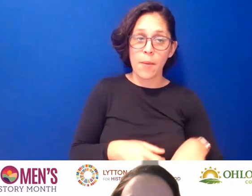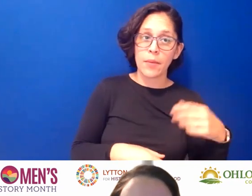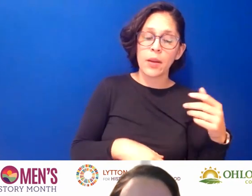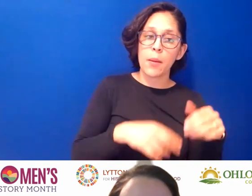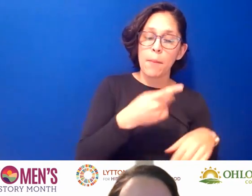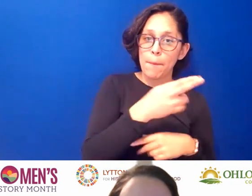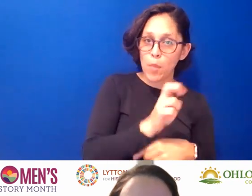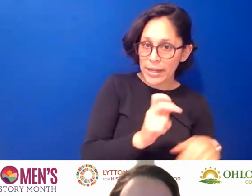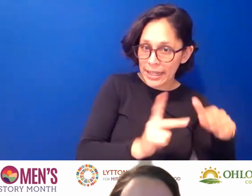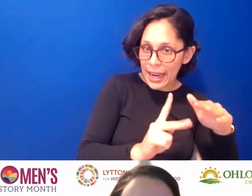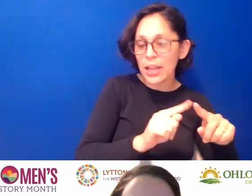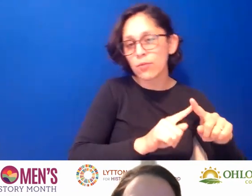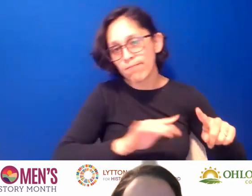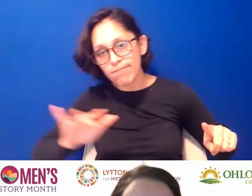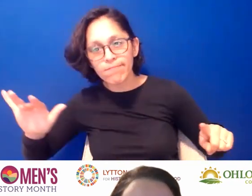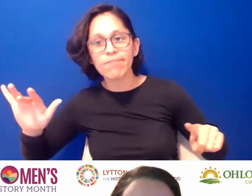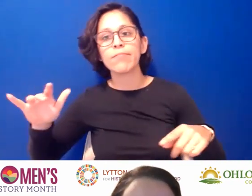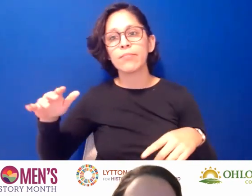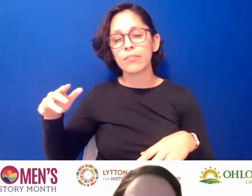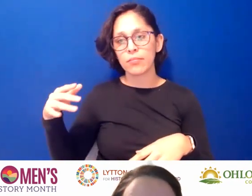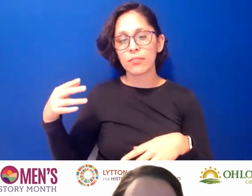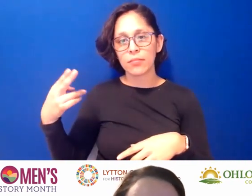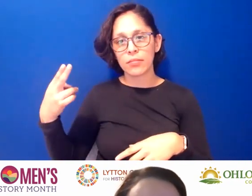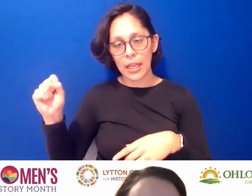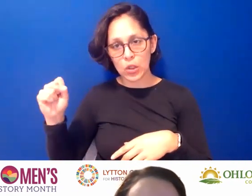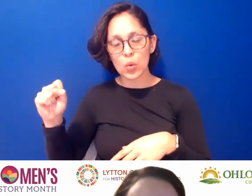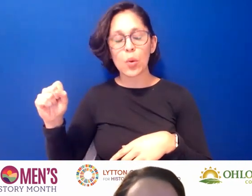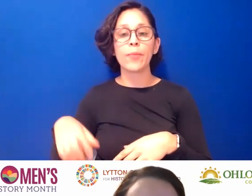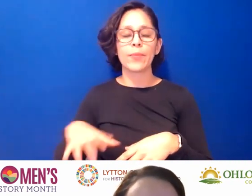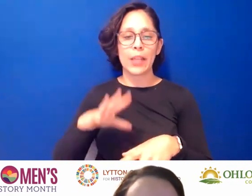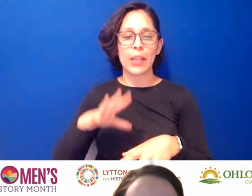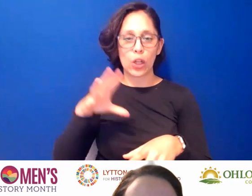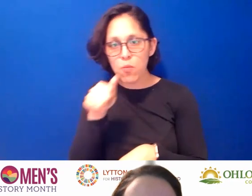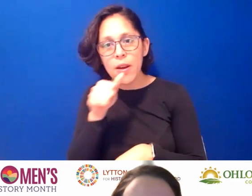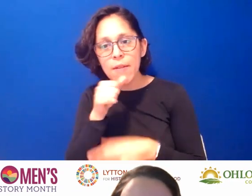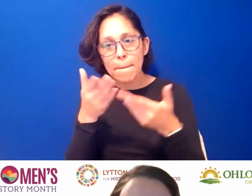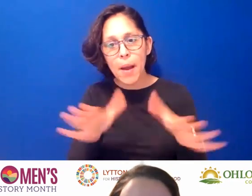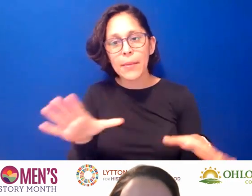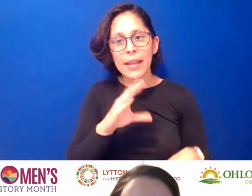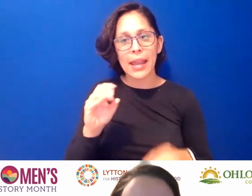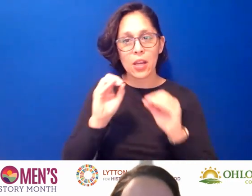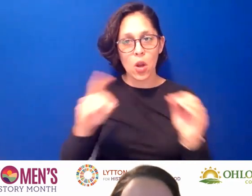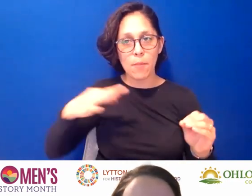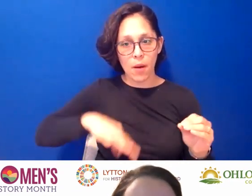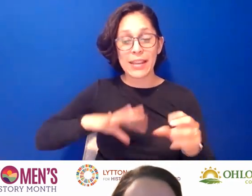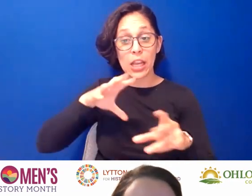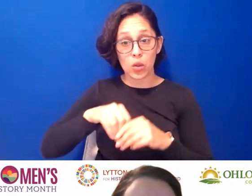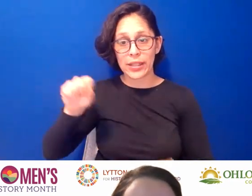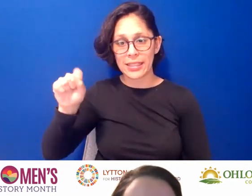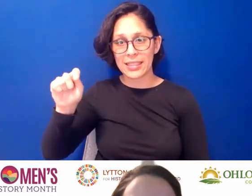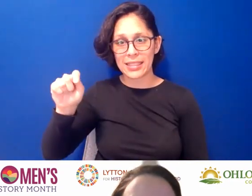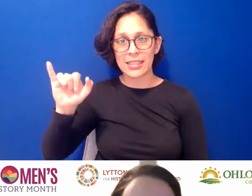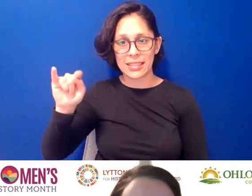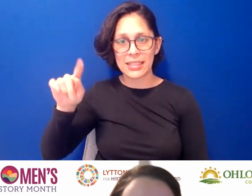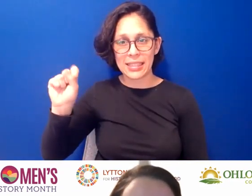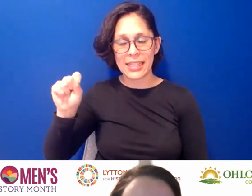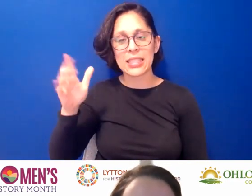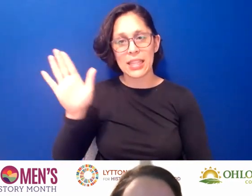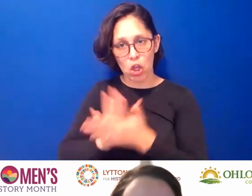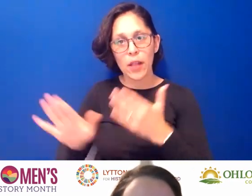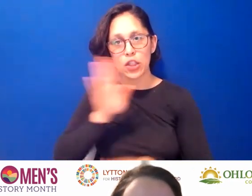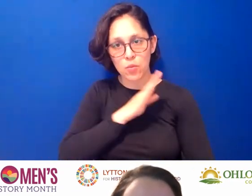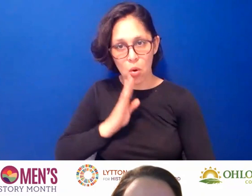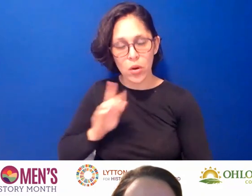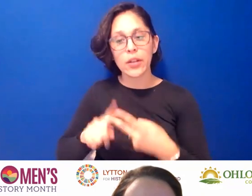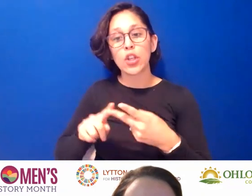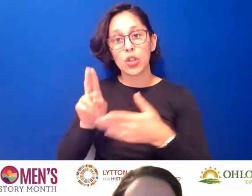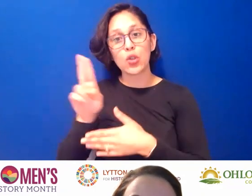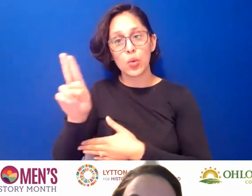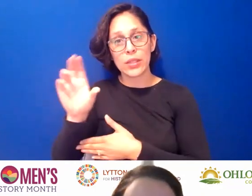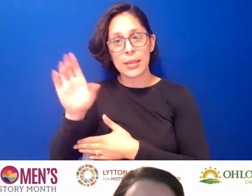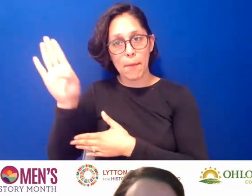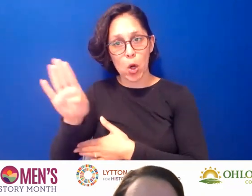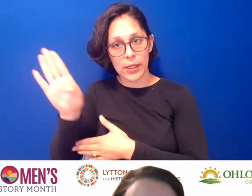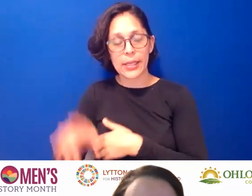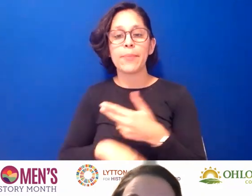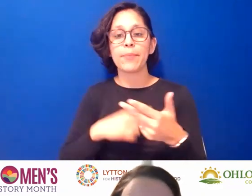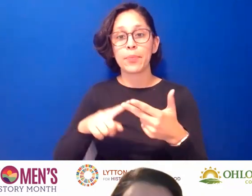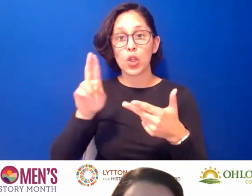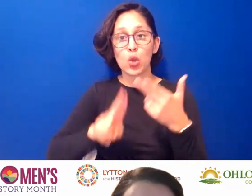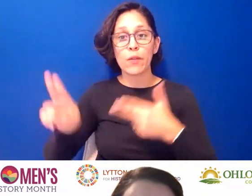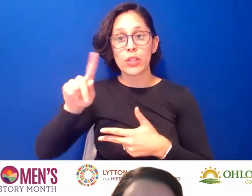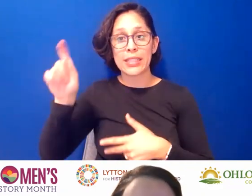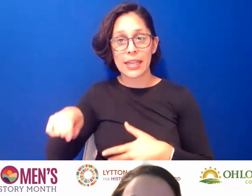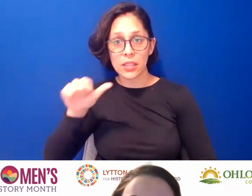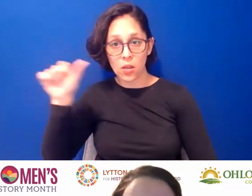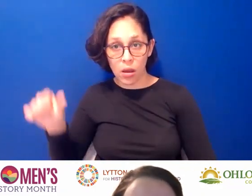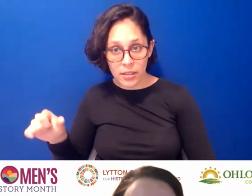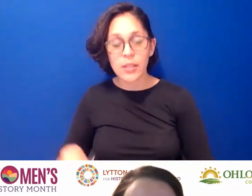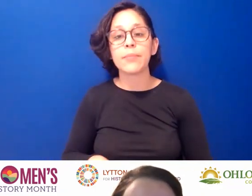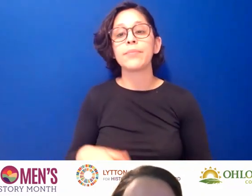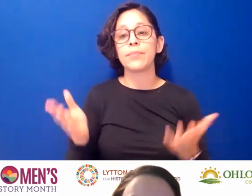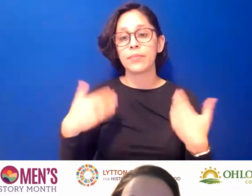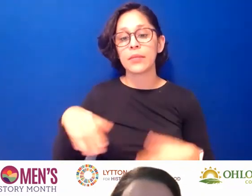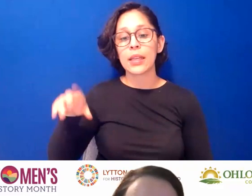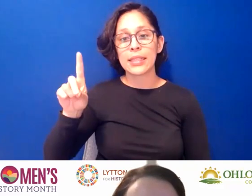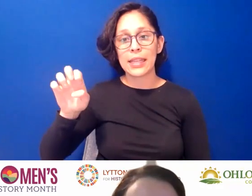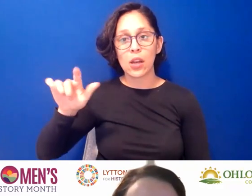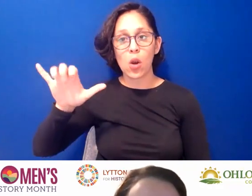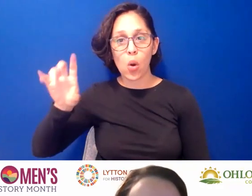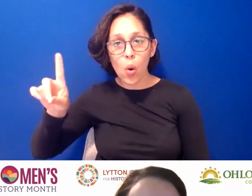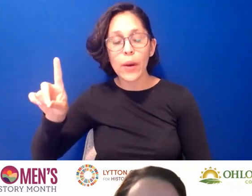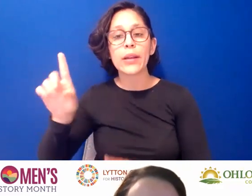Katherine Michel: as well as public, private, and nonprofit sectors, including students at the College Board, the University of California at Berkeley, the University of Texas at Austin, Beloit College, and the University of Wyoming.